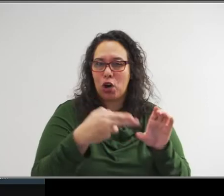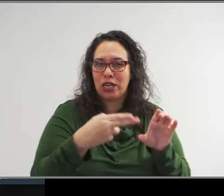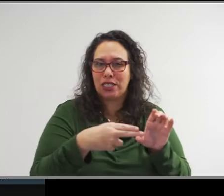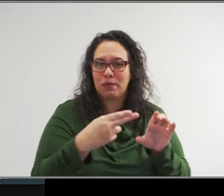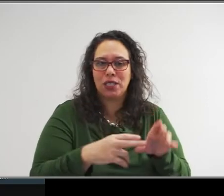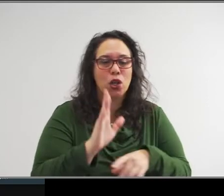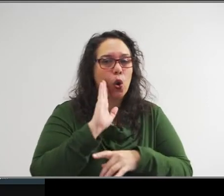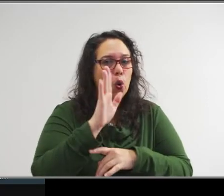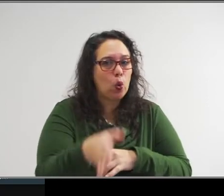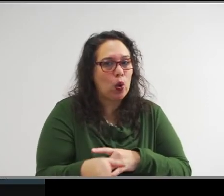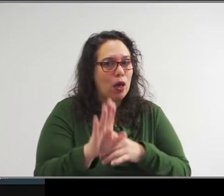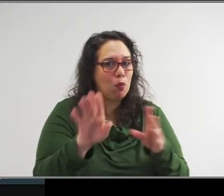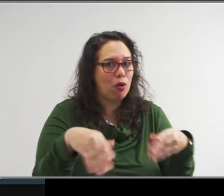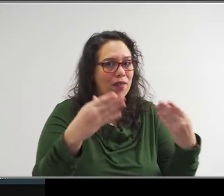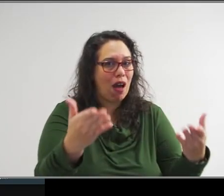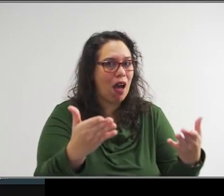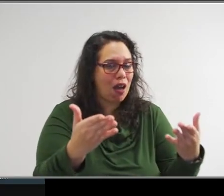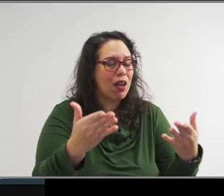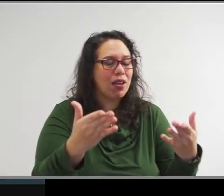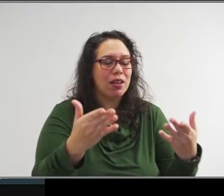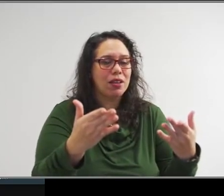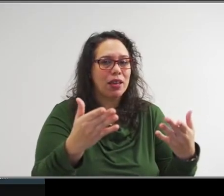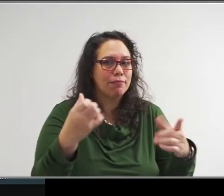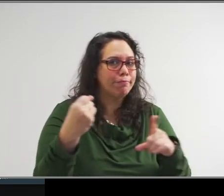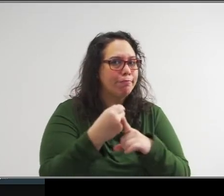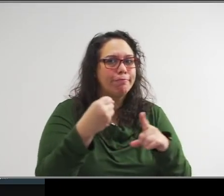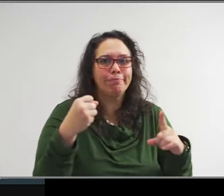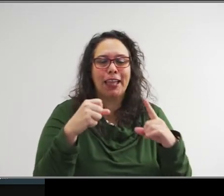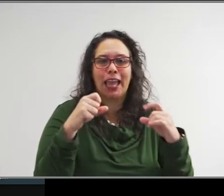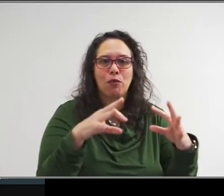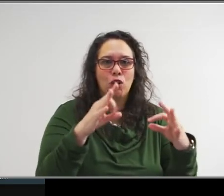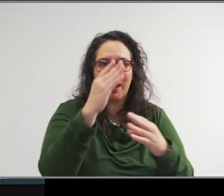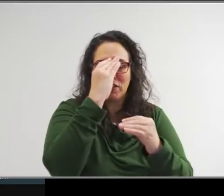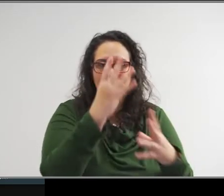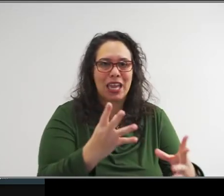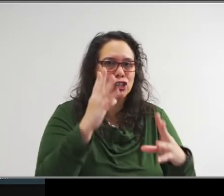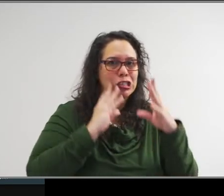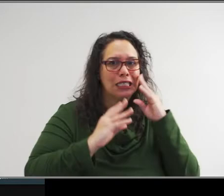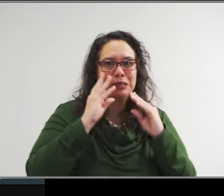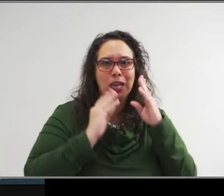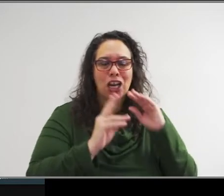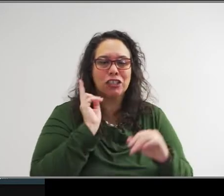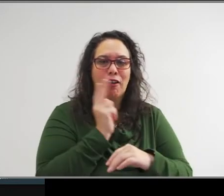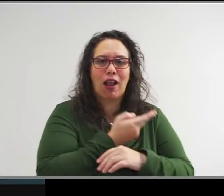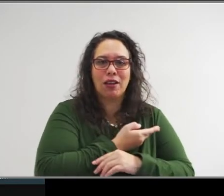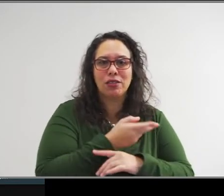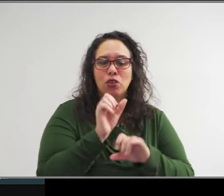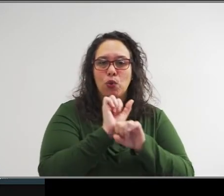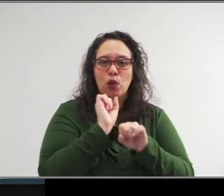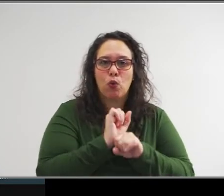impactful input and information experiences for us as we work toward the development